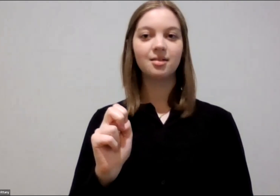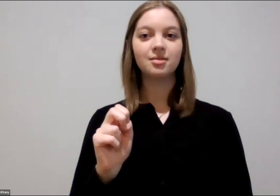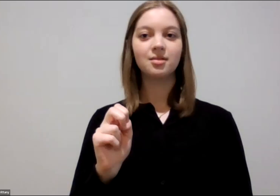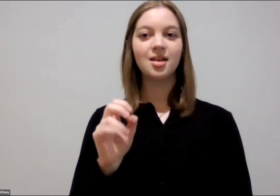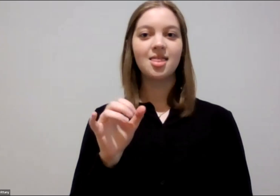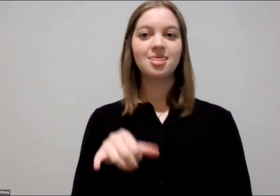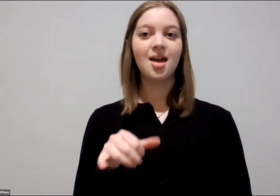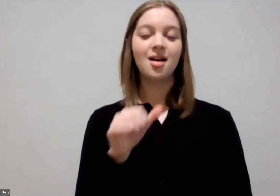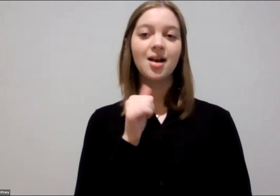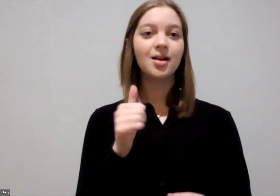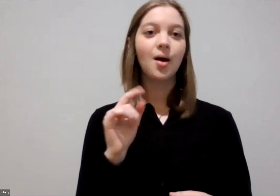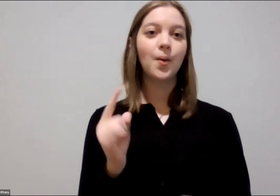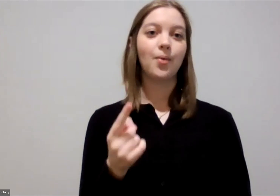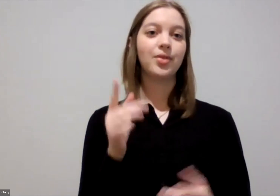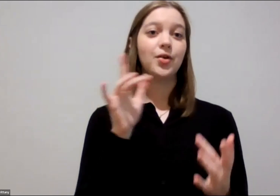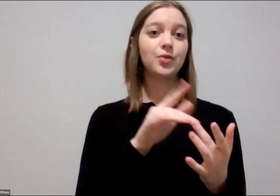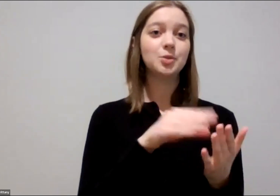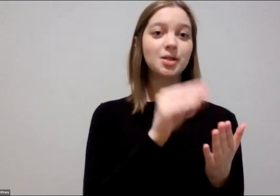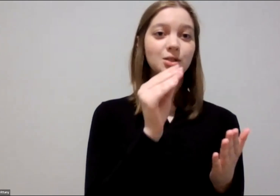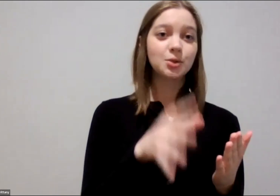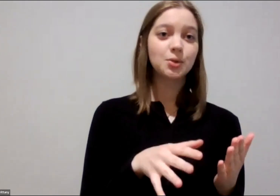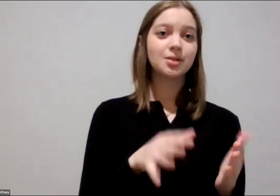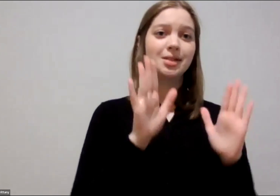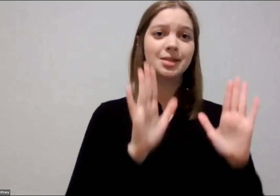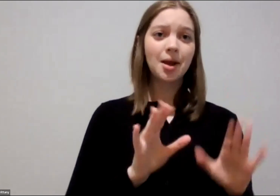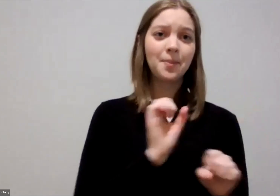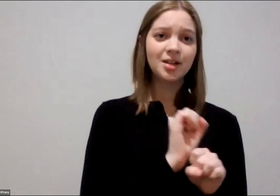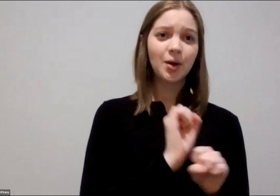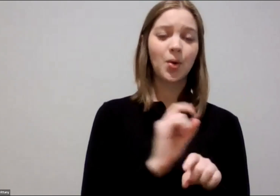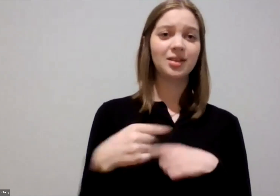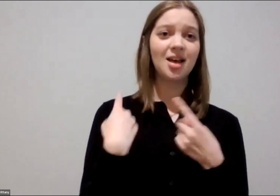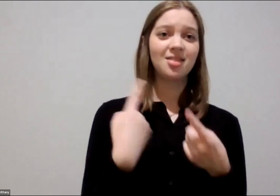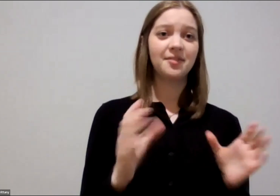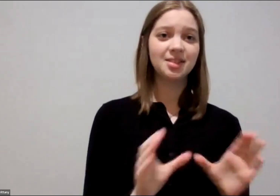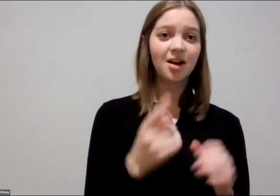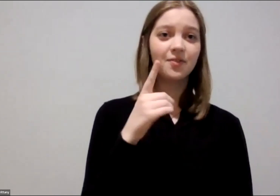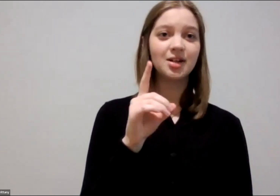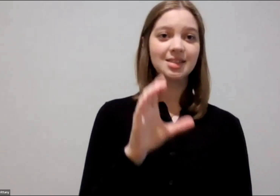That will not only reach my students because of the tremendous work that they've done for Dc.